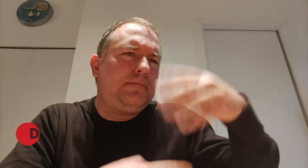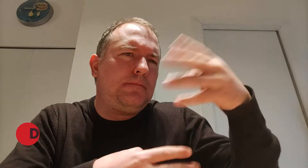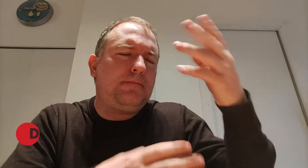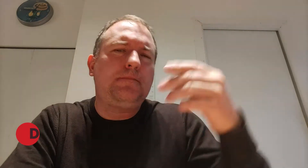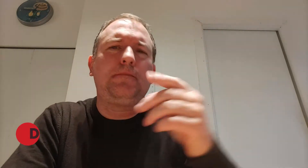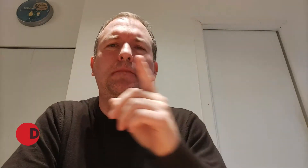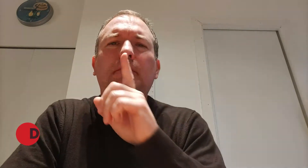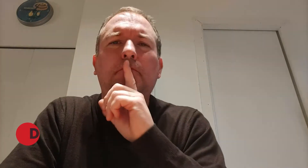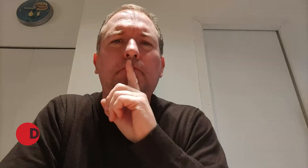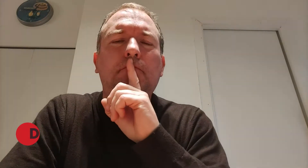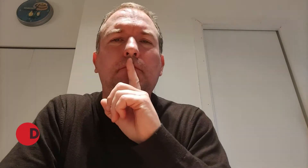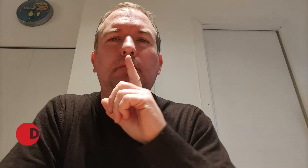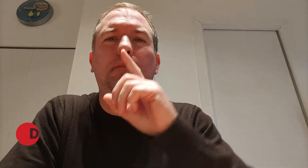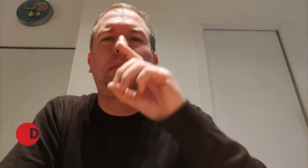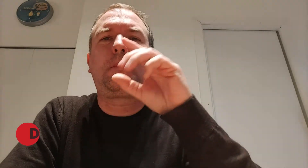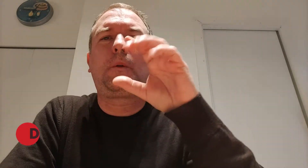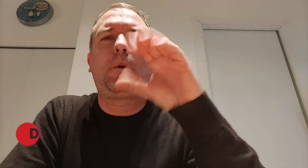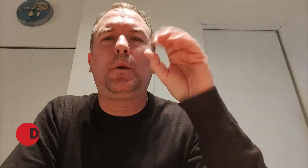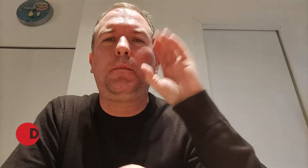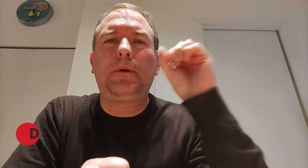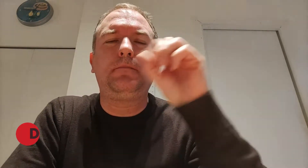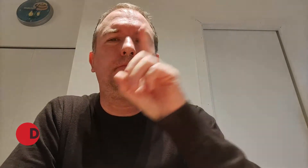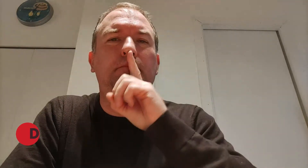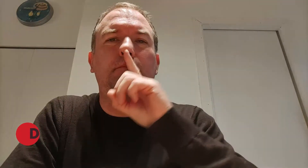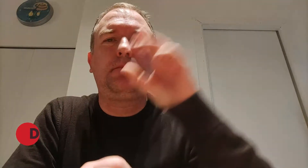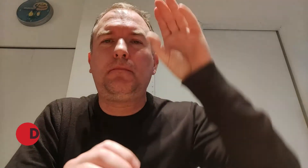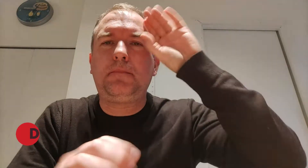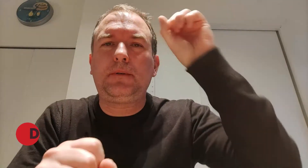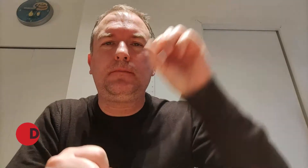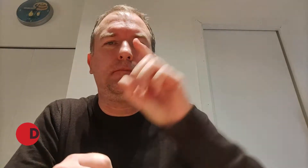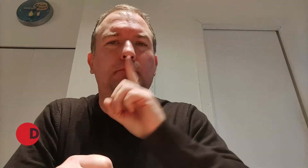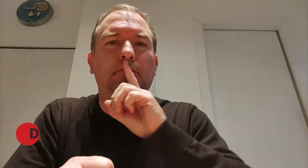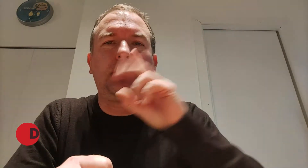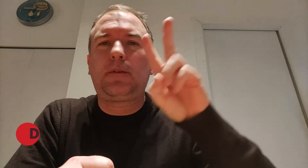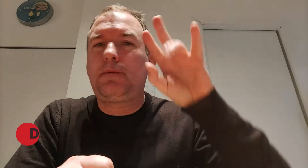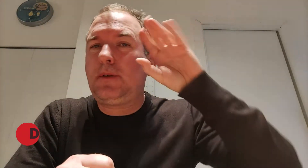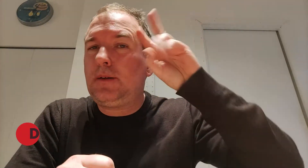I read though and there was no mention of co-presidents, vice presidents or